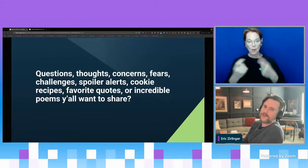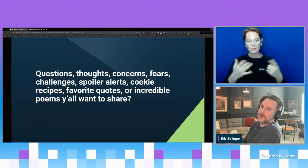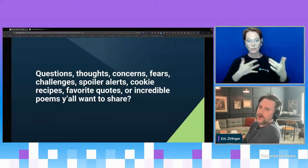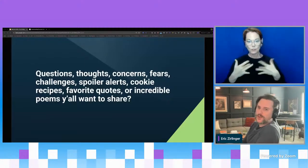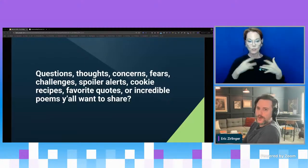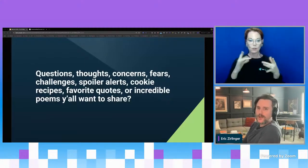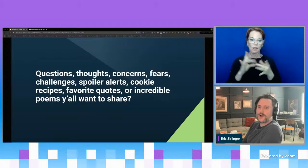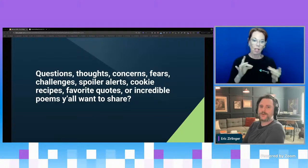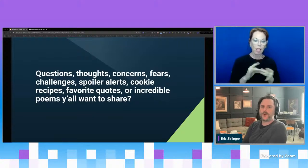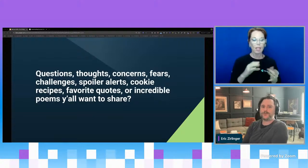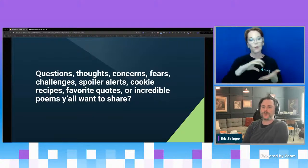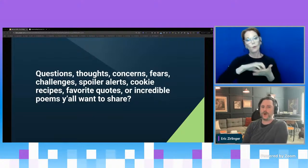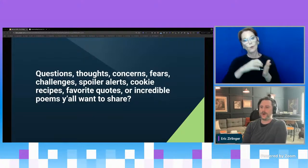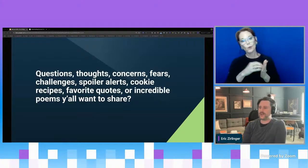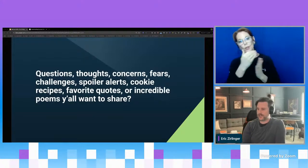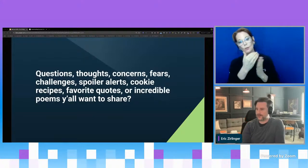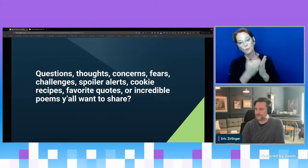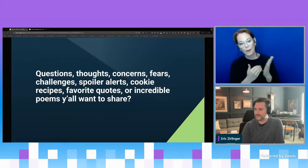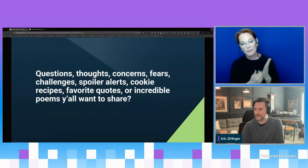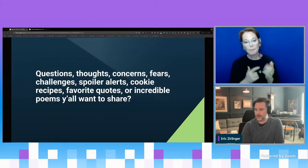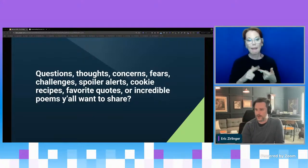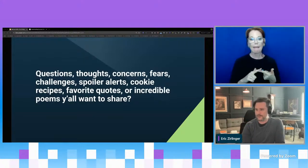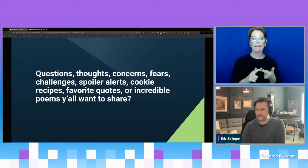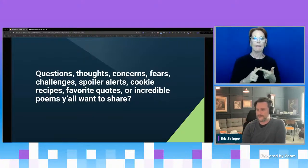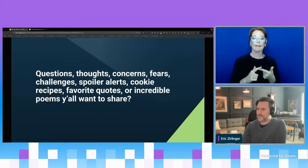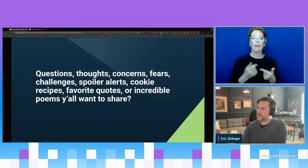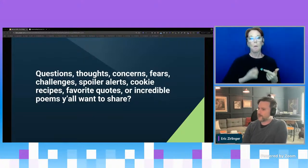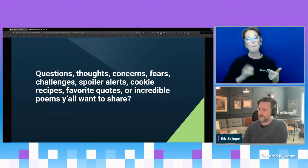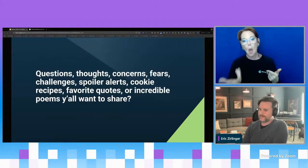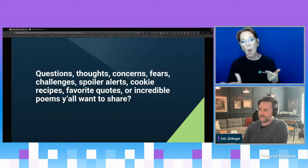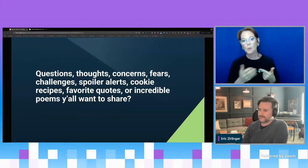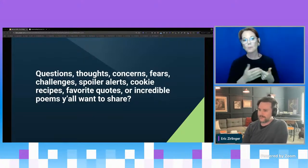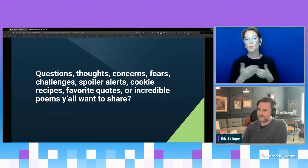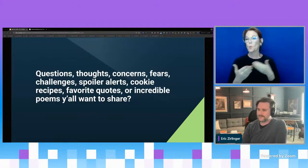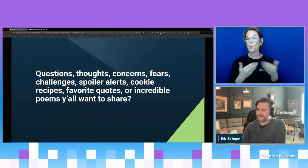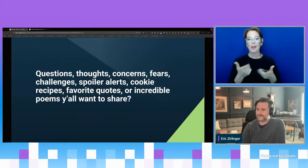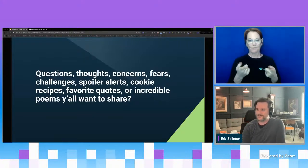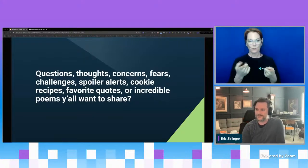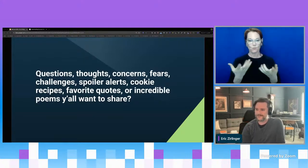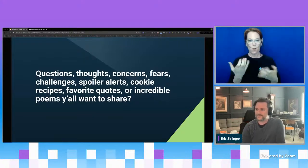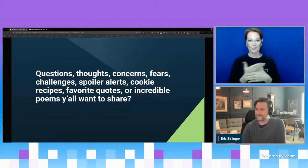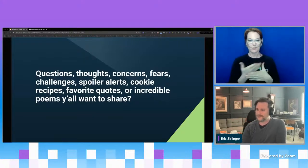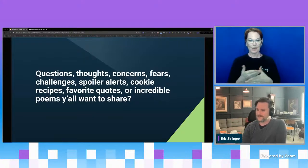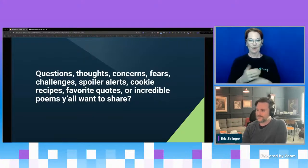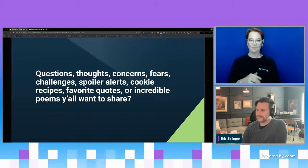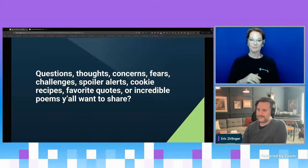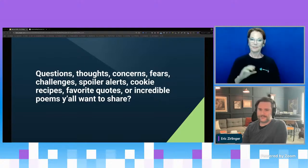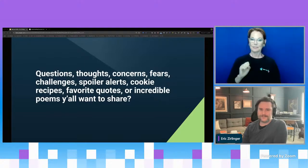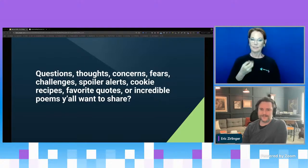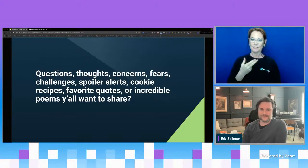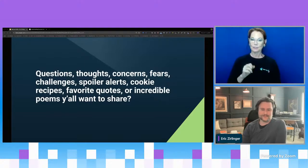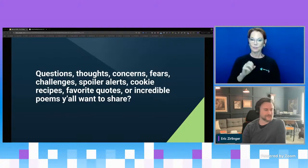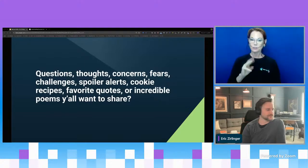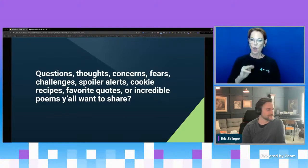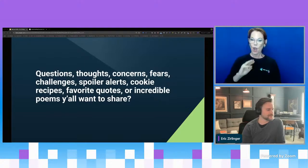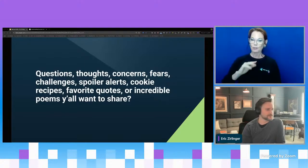cookie recipes, favorite quotes, or incredible poems you all want to share. Shawn, take it away. >> Great job Eric. Thank you so